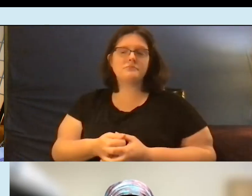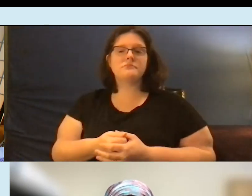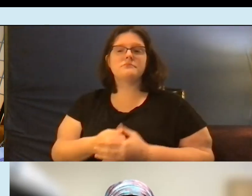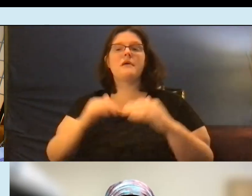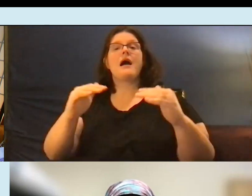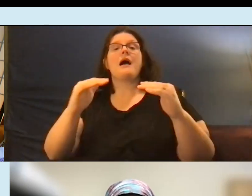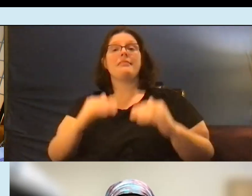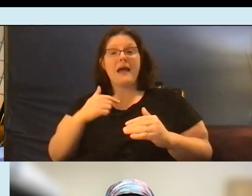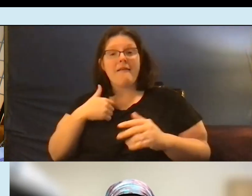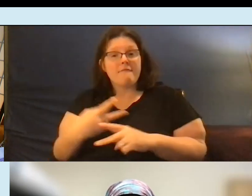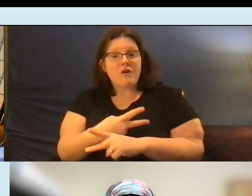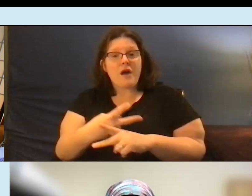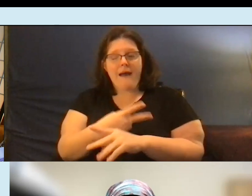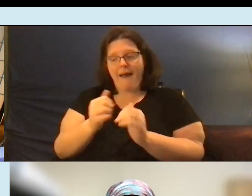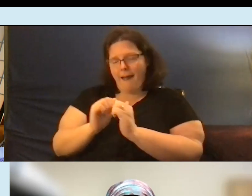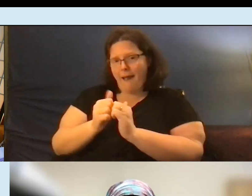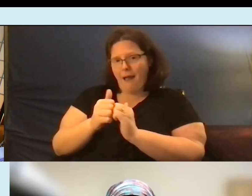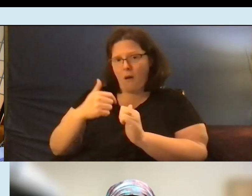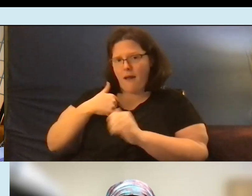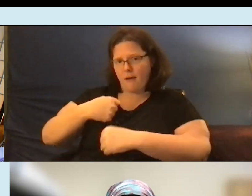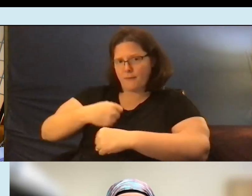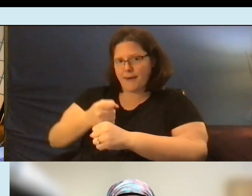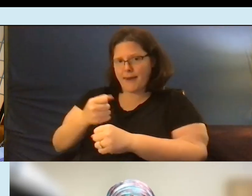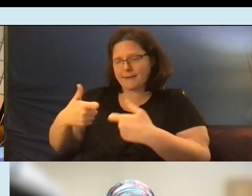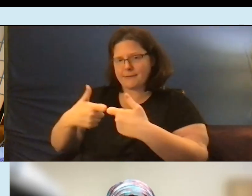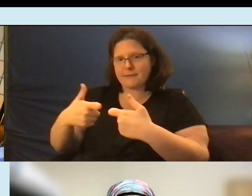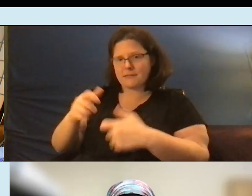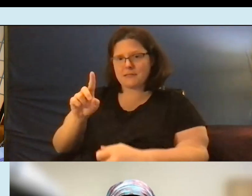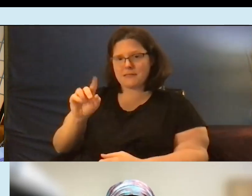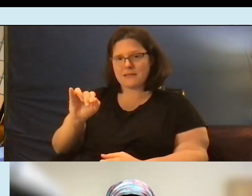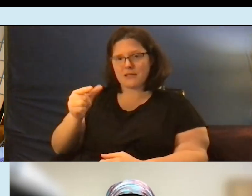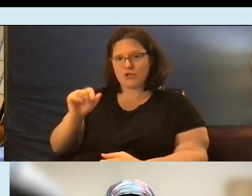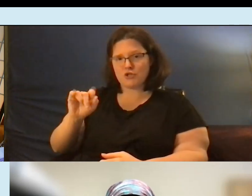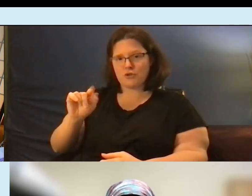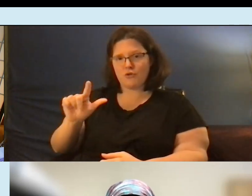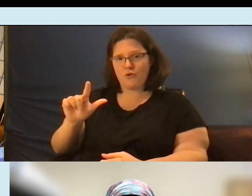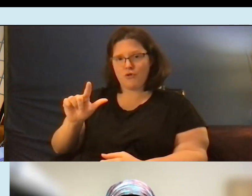out um how I was going to create a digital version of this and I am lucky enough to have a sister who